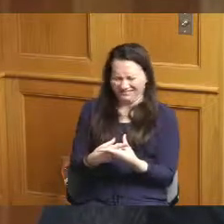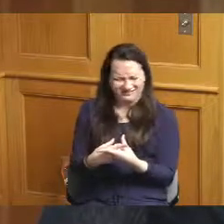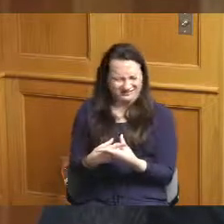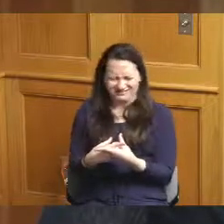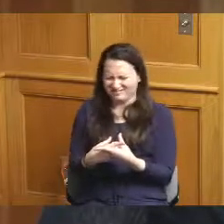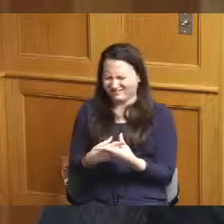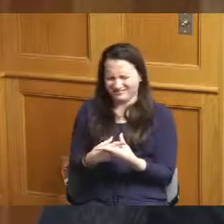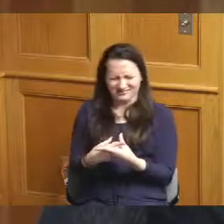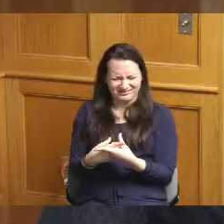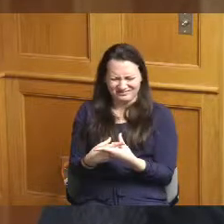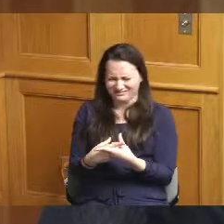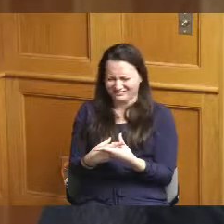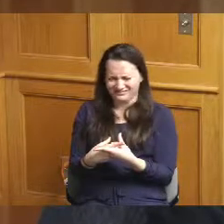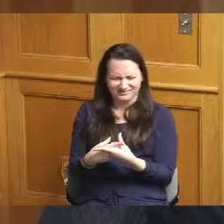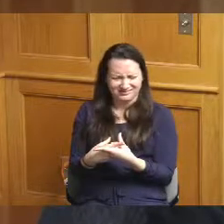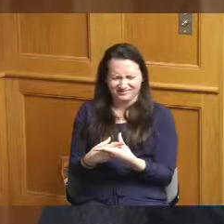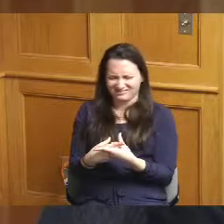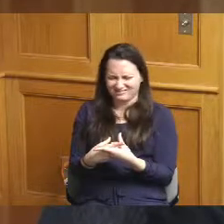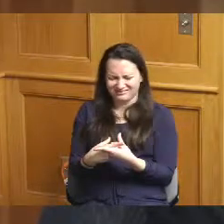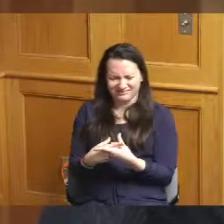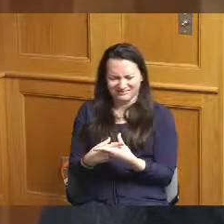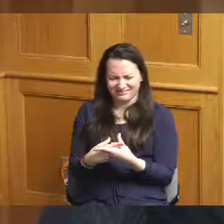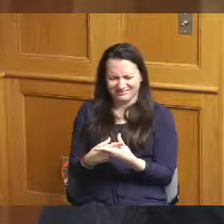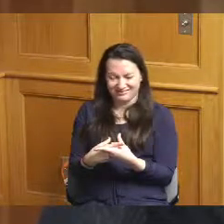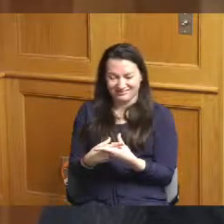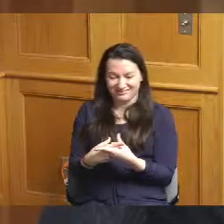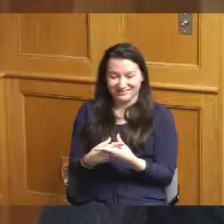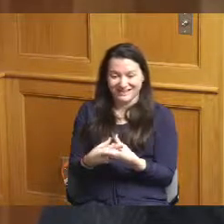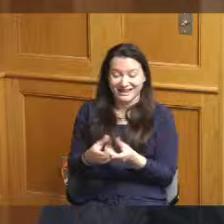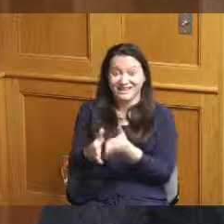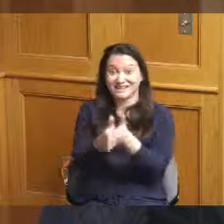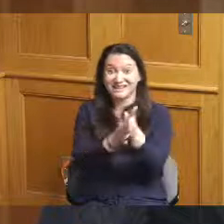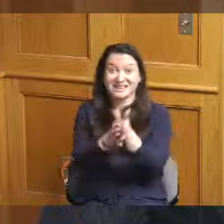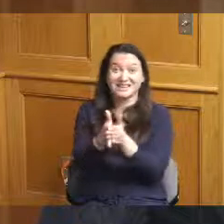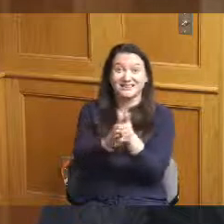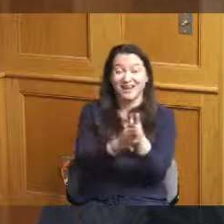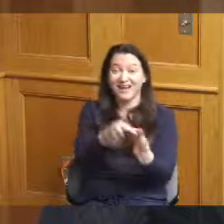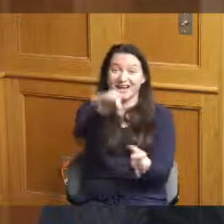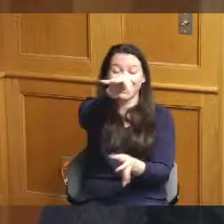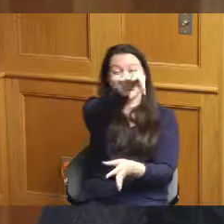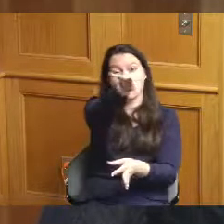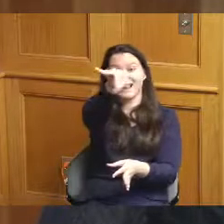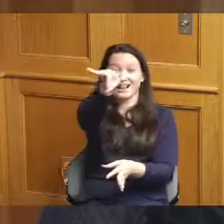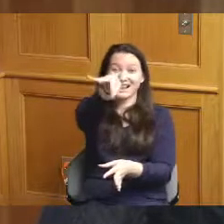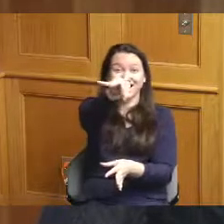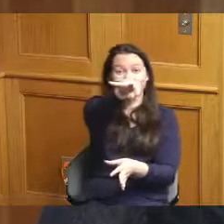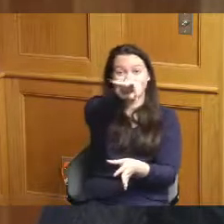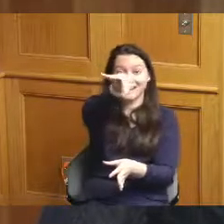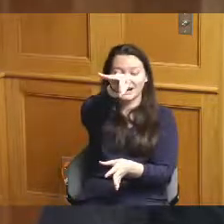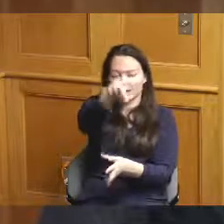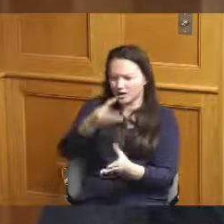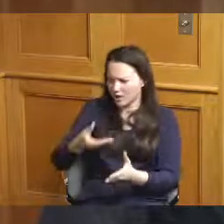that with an incentive kind of hanging out there for this company and they're hiring people but not